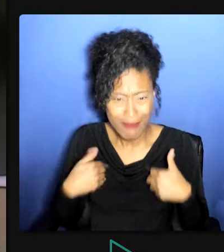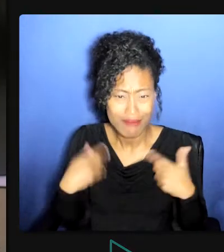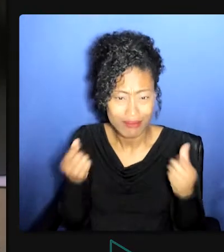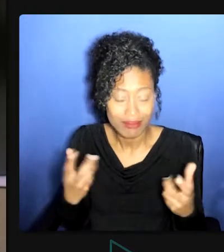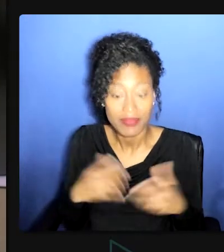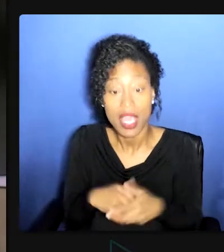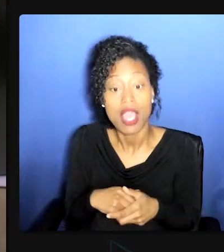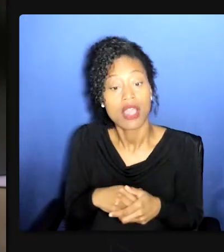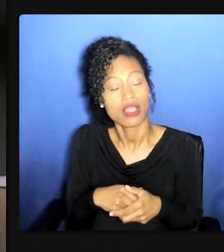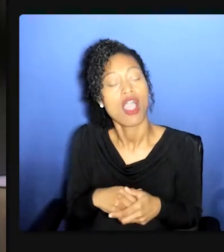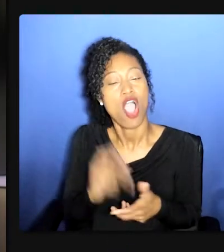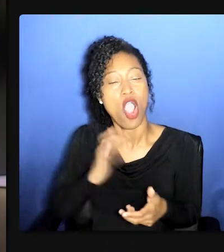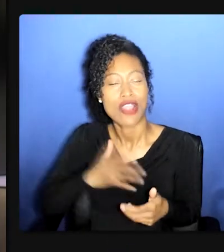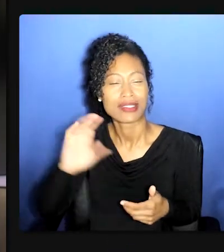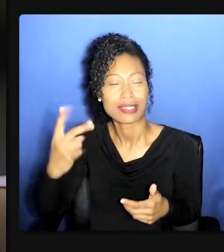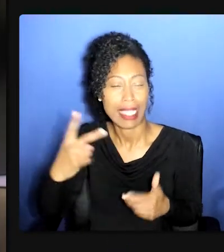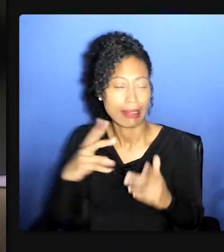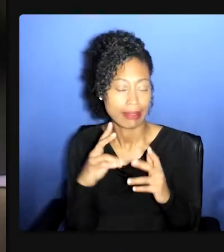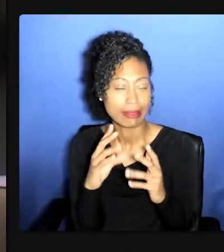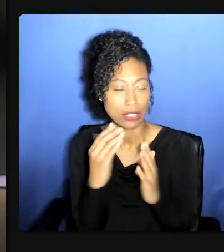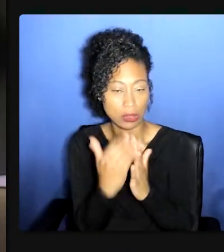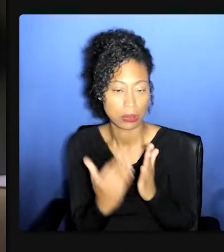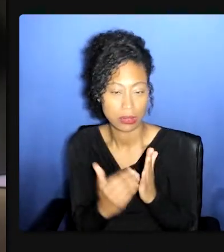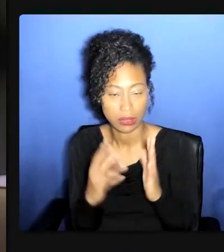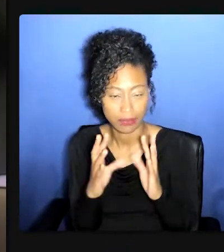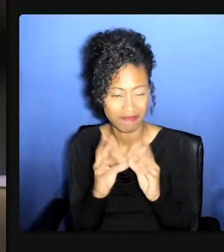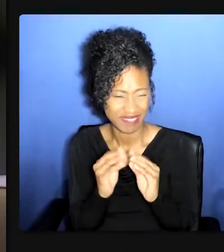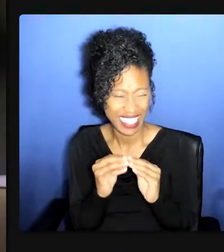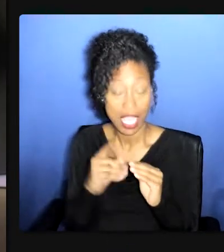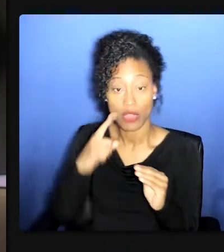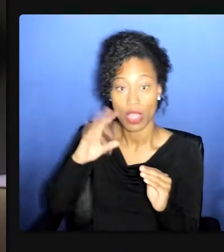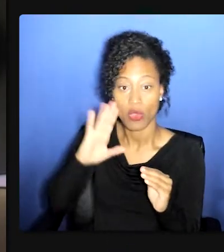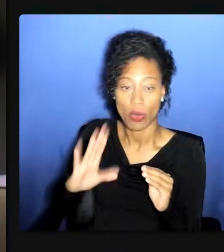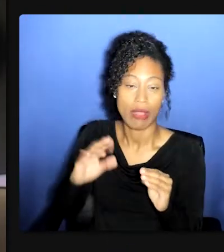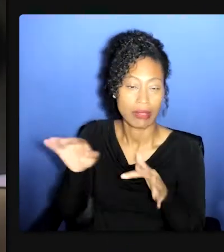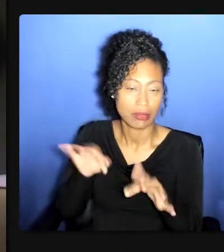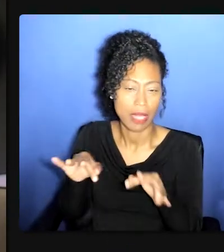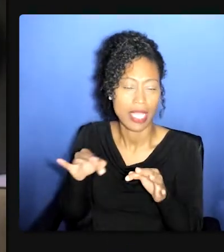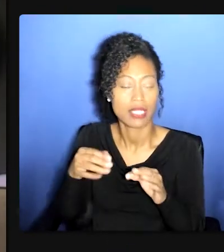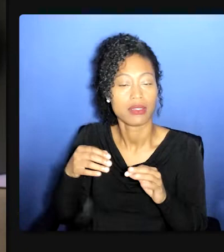Watch our second course to learn more about these and other great capabilities we offer.